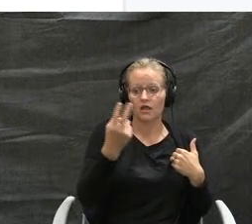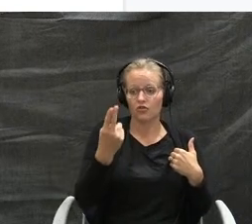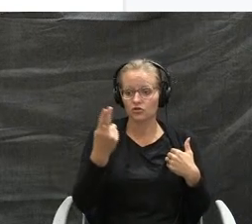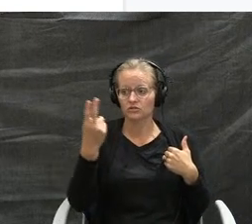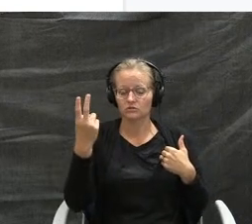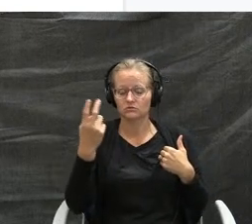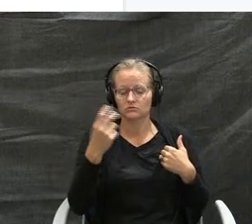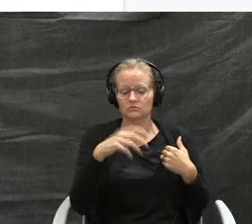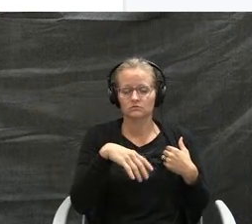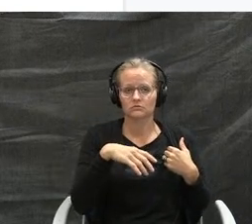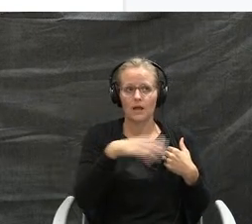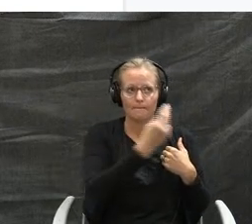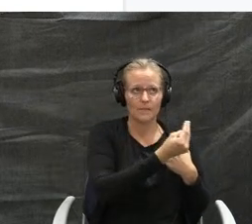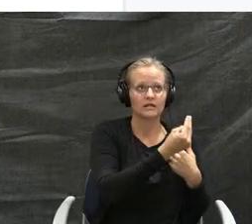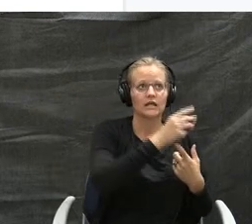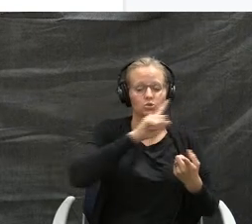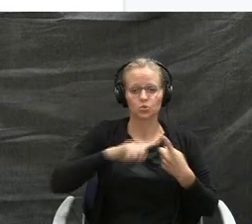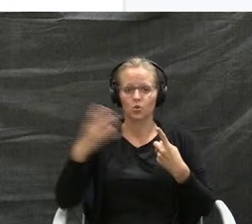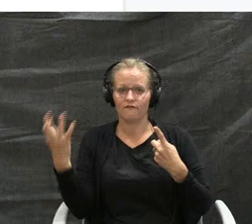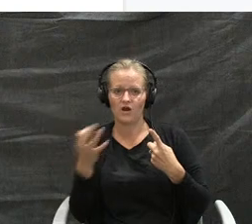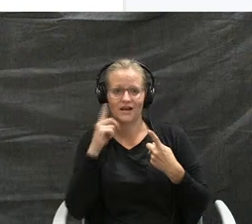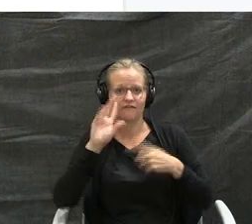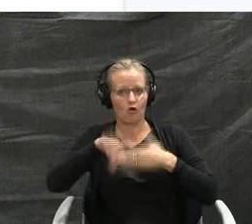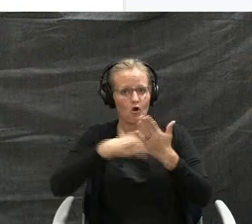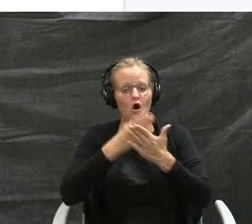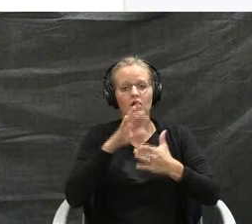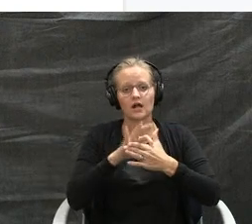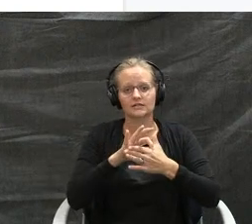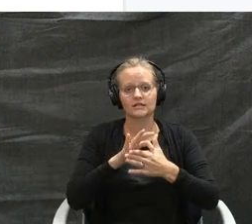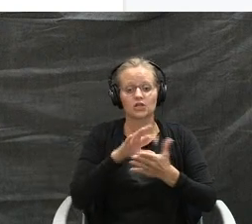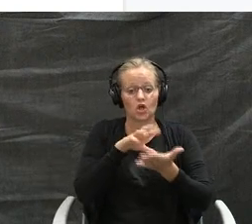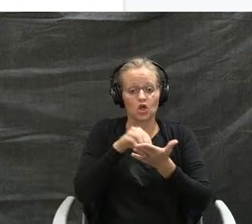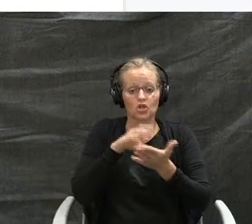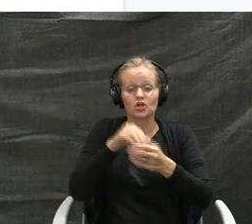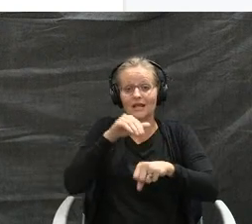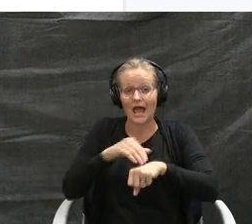content areas. Learning at home would be able to occur without